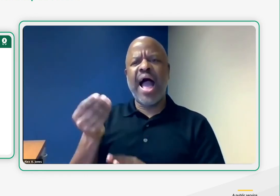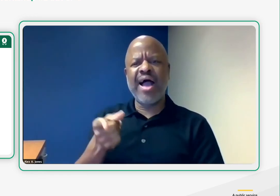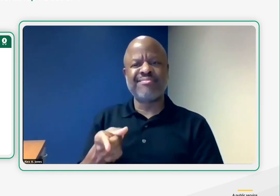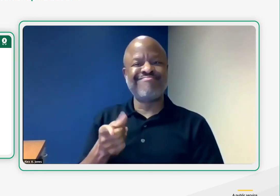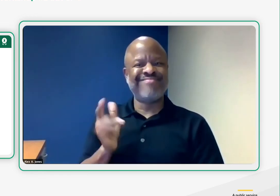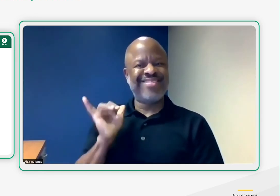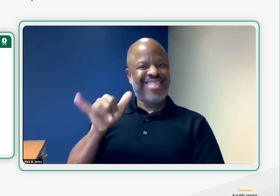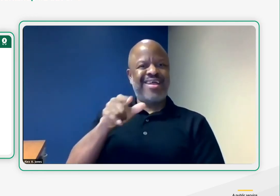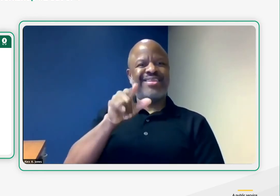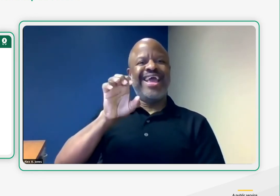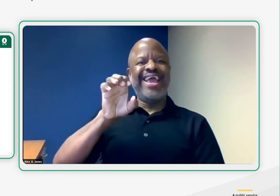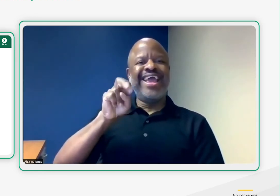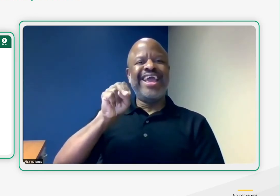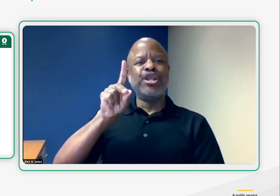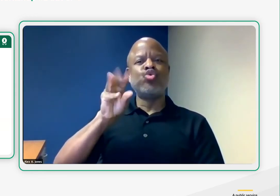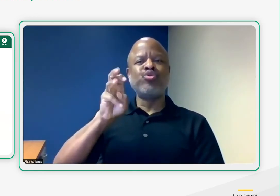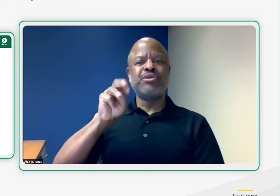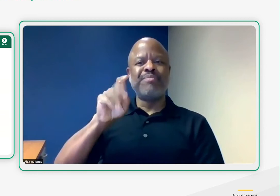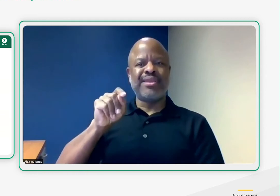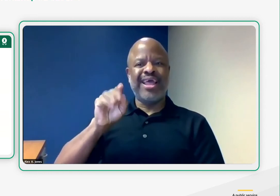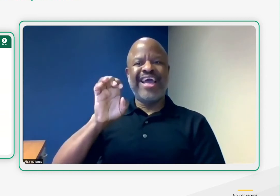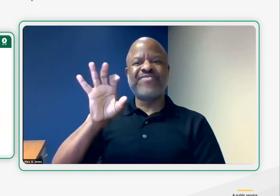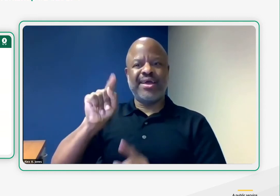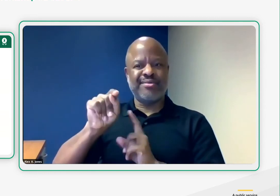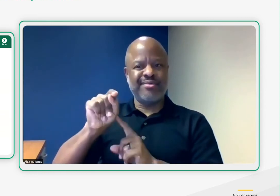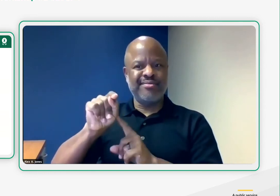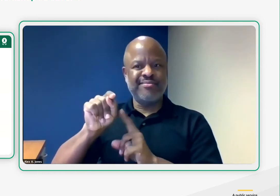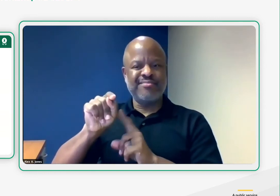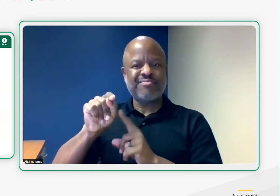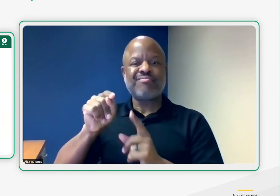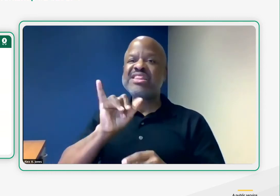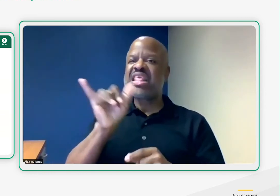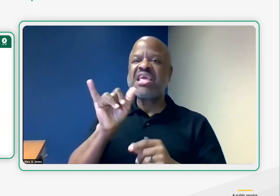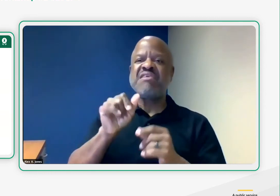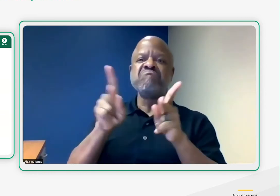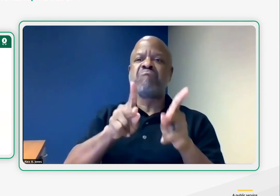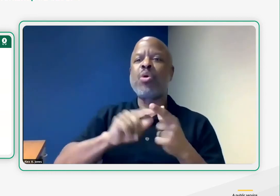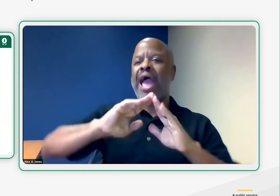And you're, all of a sudden, willing to pay for it. That's the idea. That's the representation of the endowment effect.